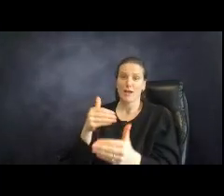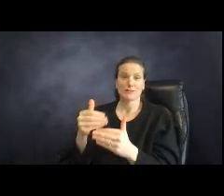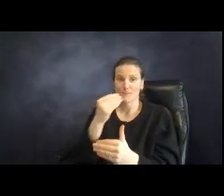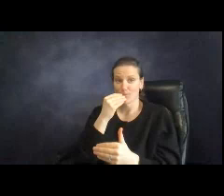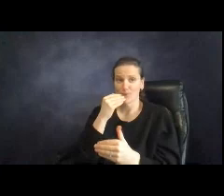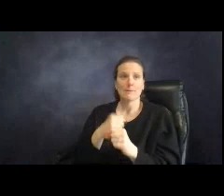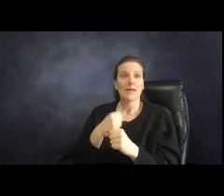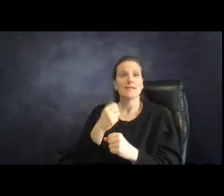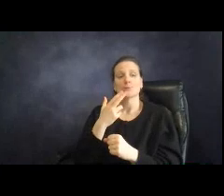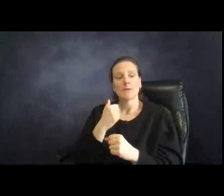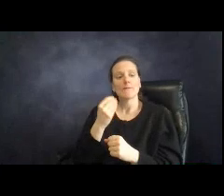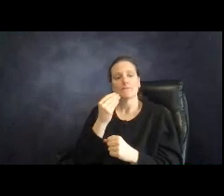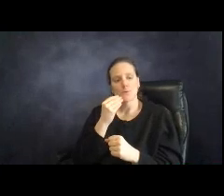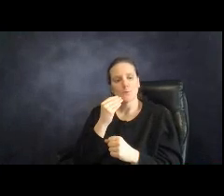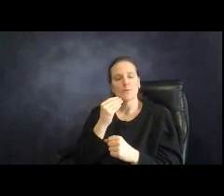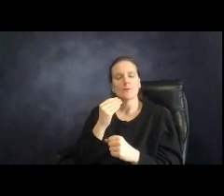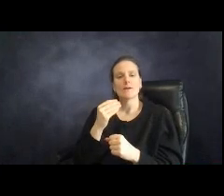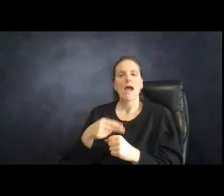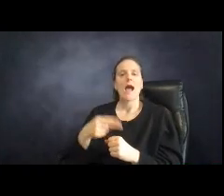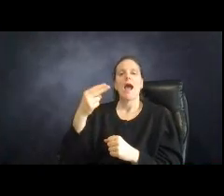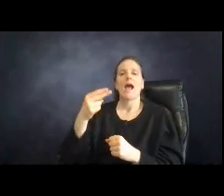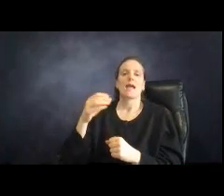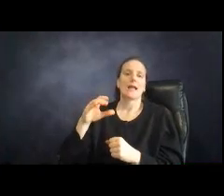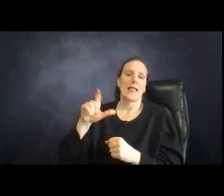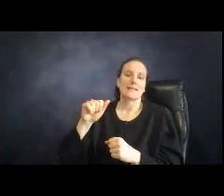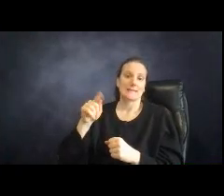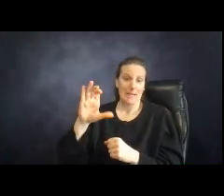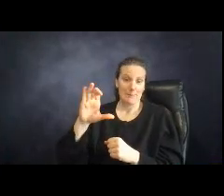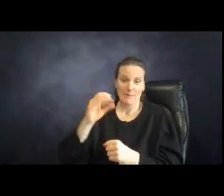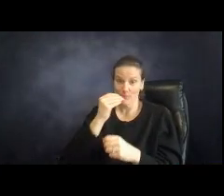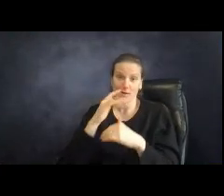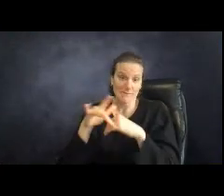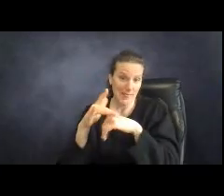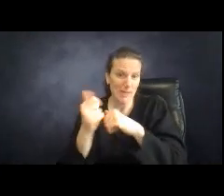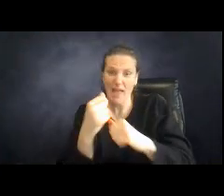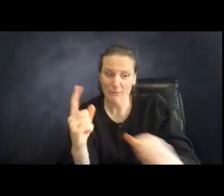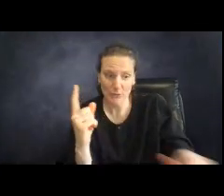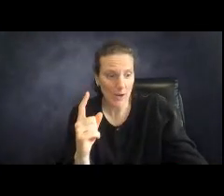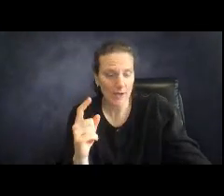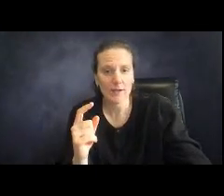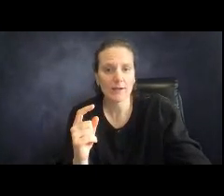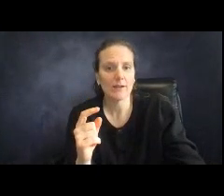and high, you know, high glycemic foods available everywhere. We have a, we had an upside down food pyramid